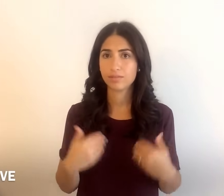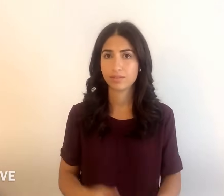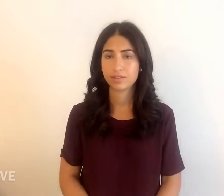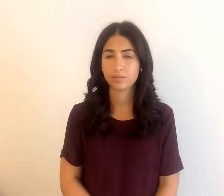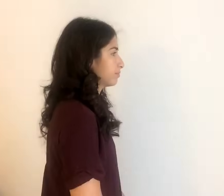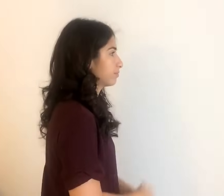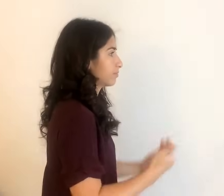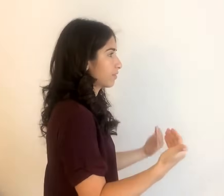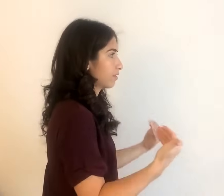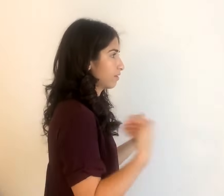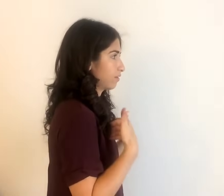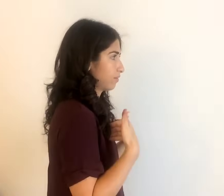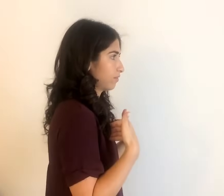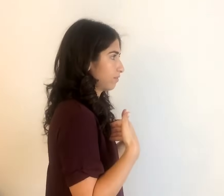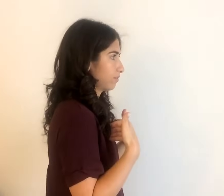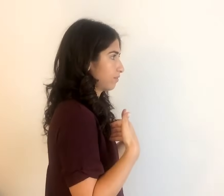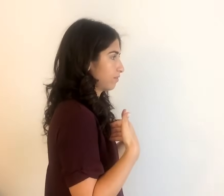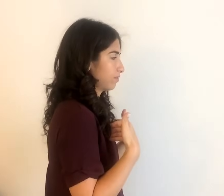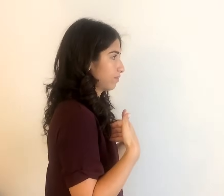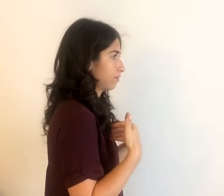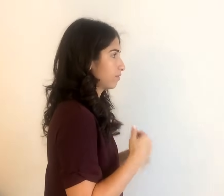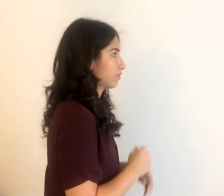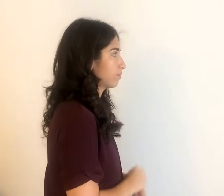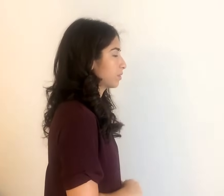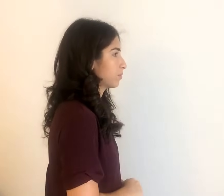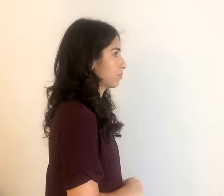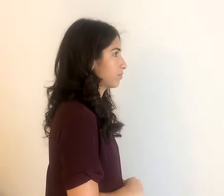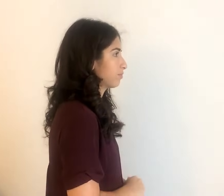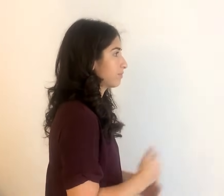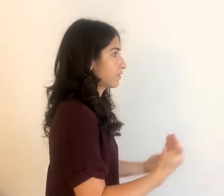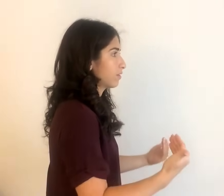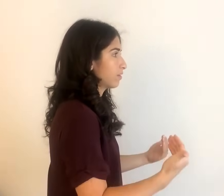have could mean "I have something" / "we have